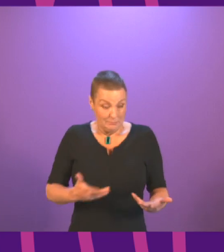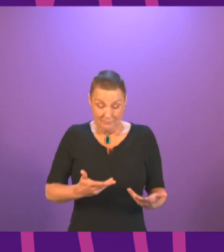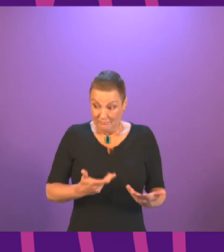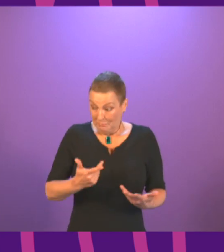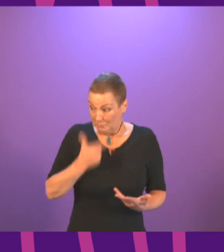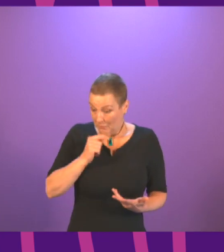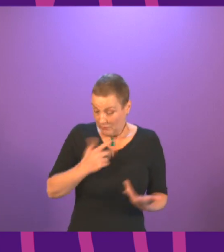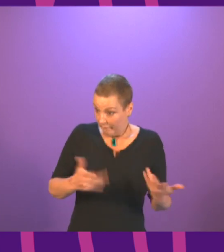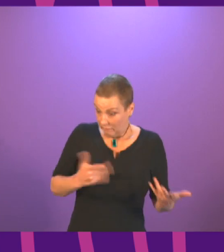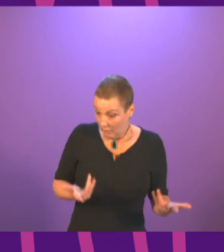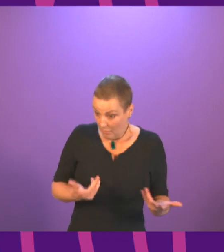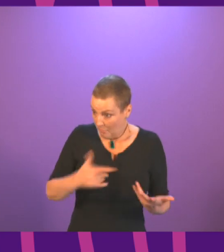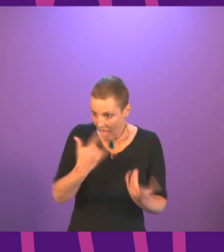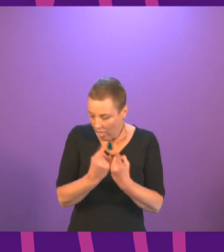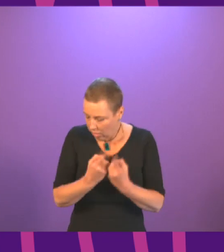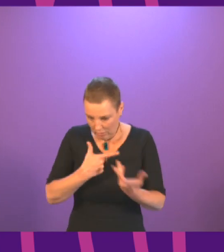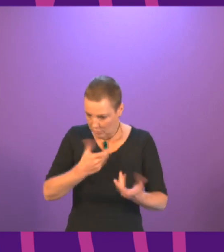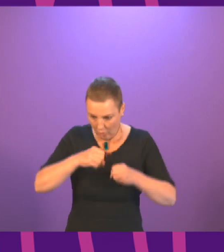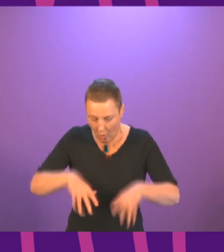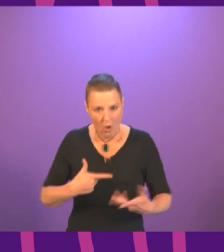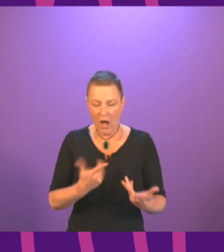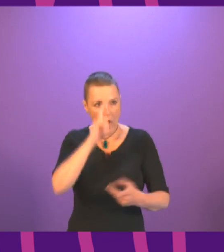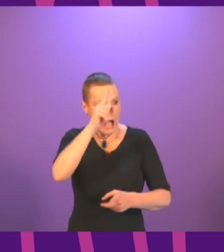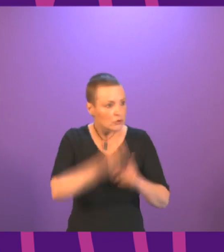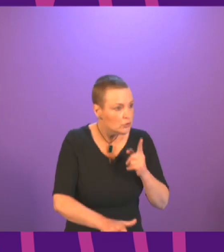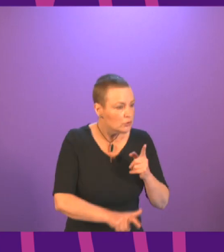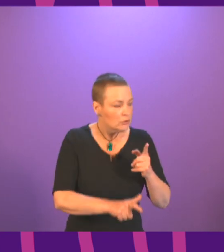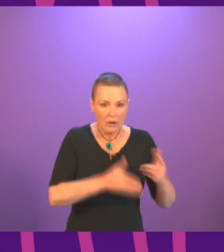we all value highly that we have not been able to do, but I know that many people across